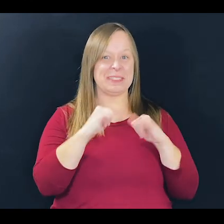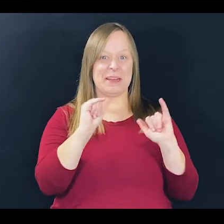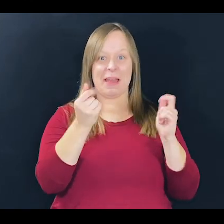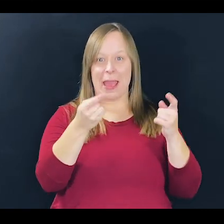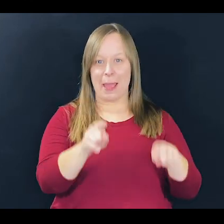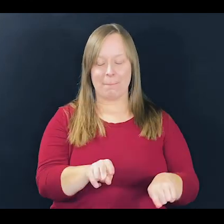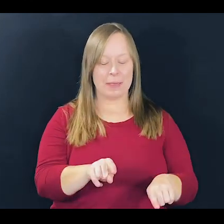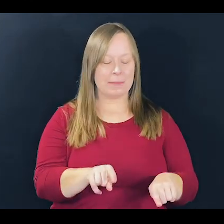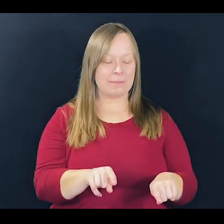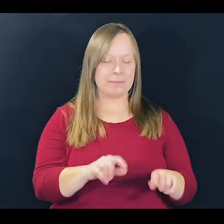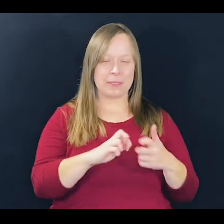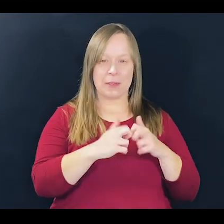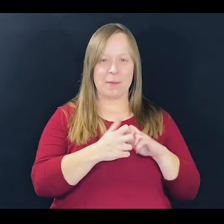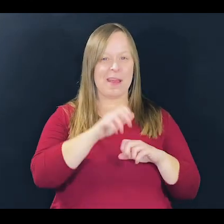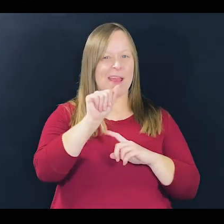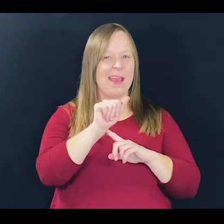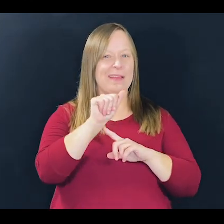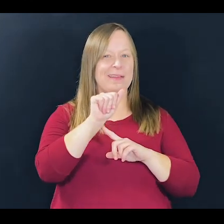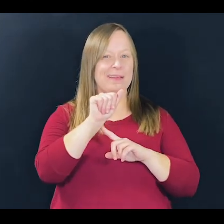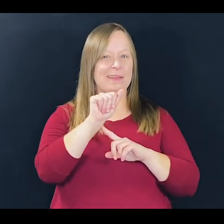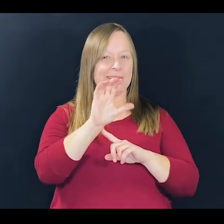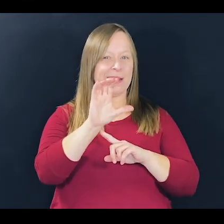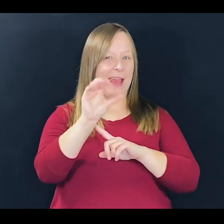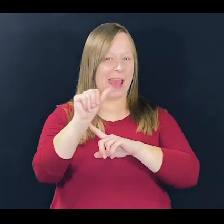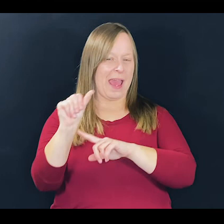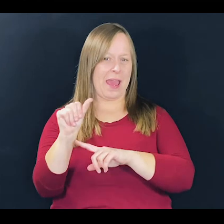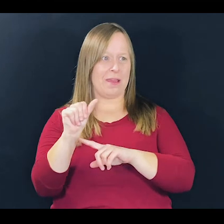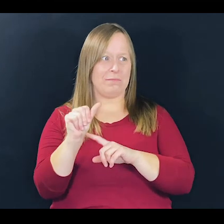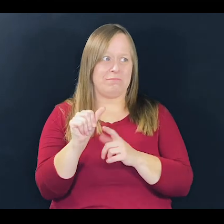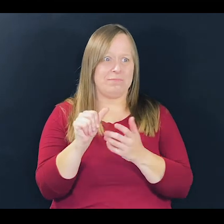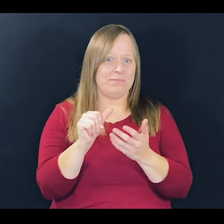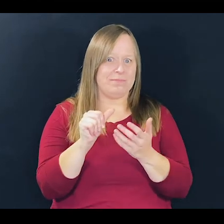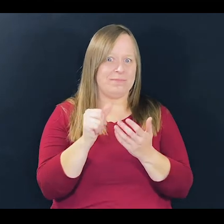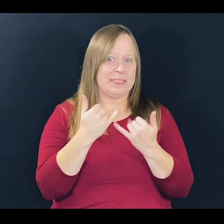problem. The ACAA is no exception to this